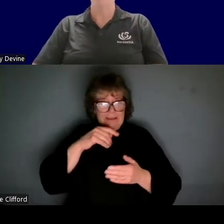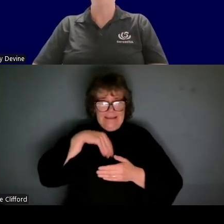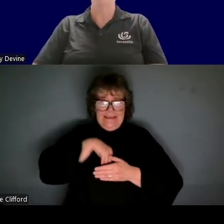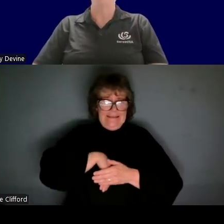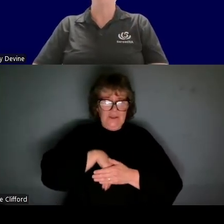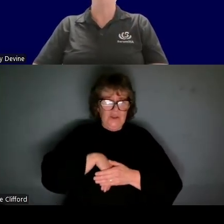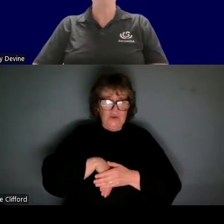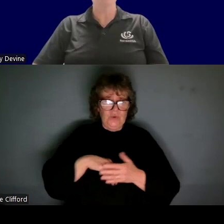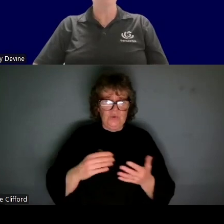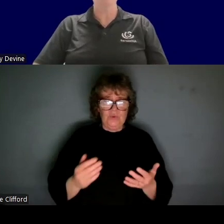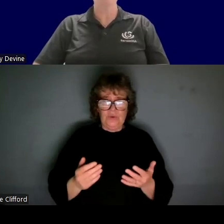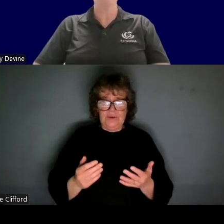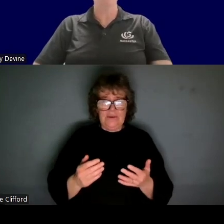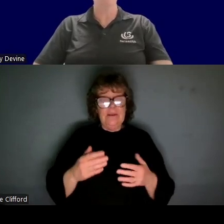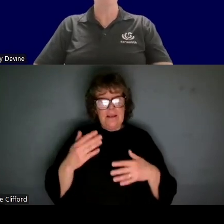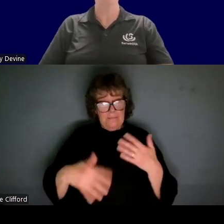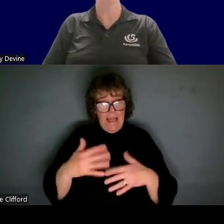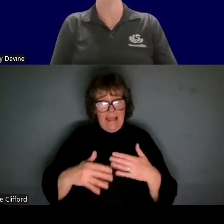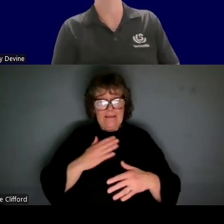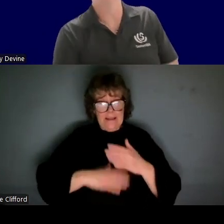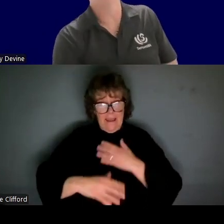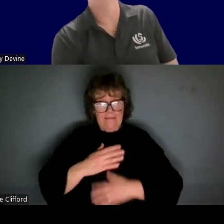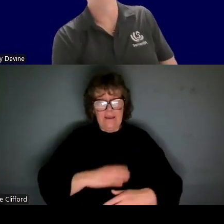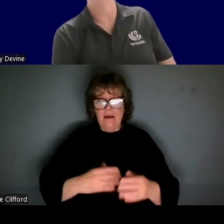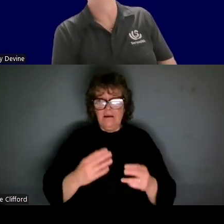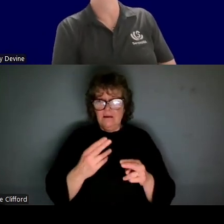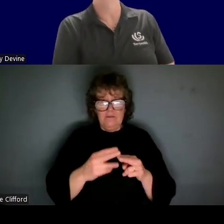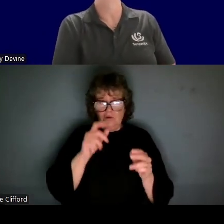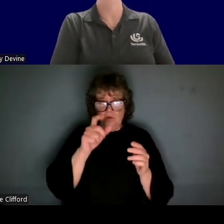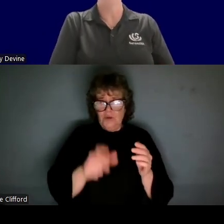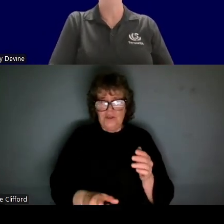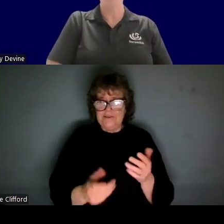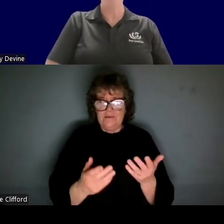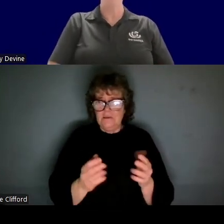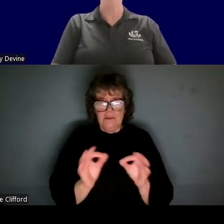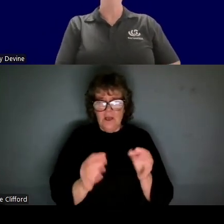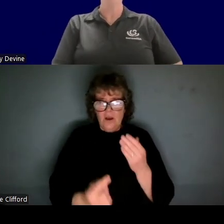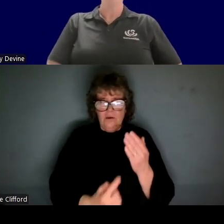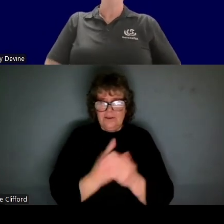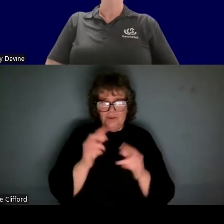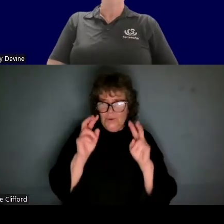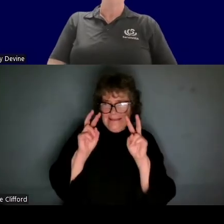behaviours in themselves for a person who has not had the opportunity to witness modelled behaviour,